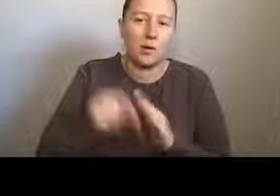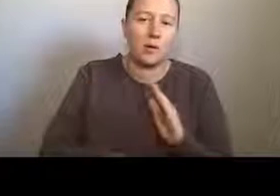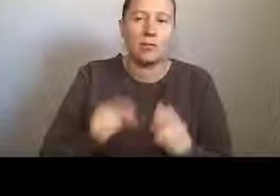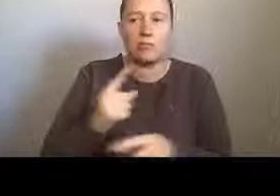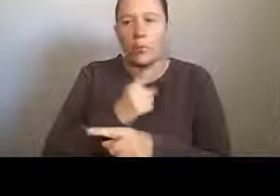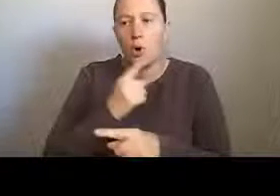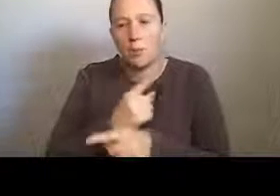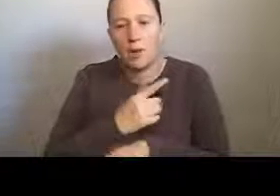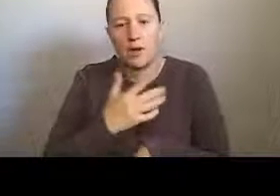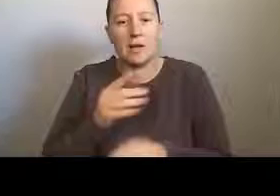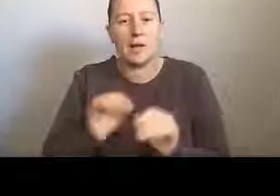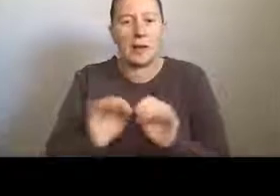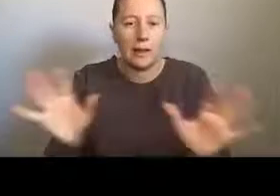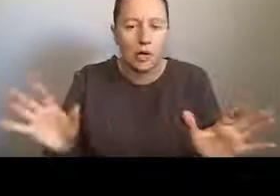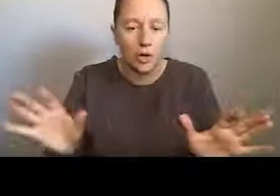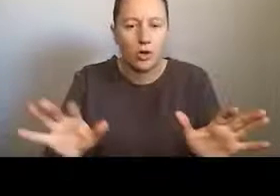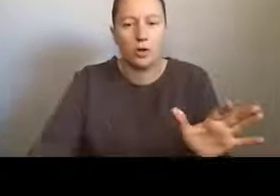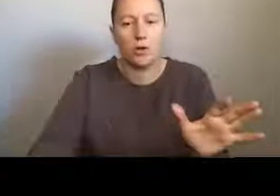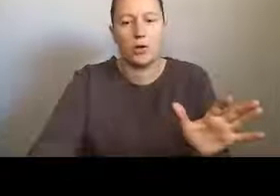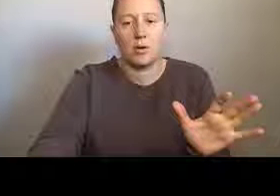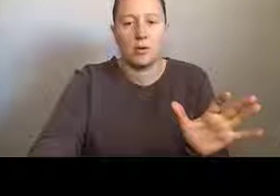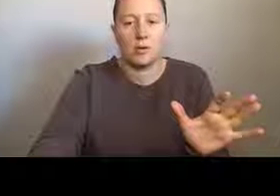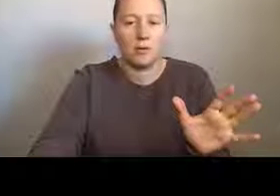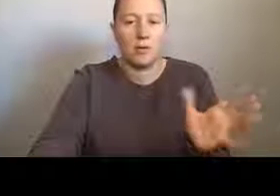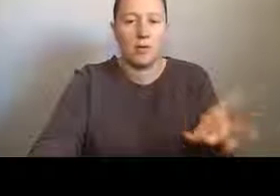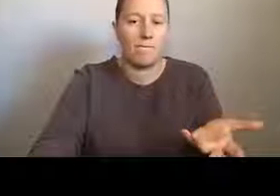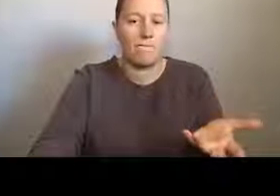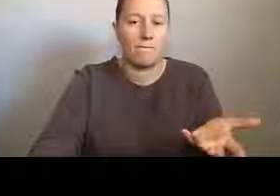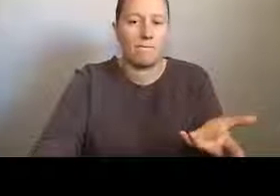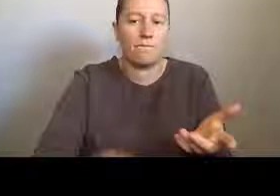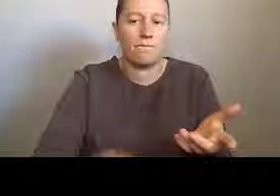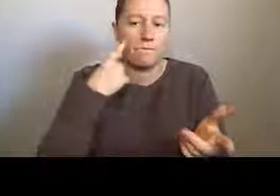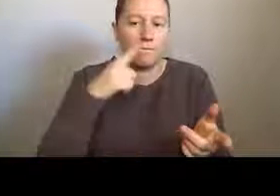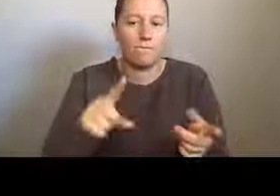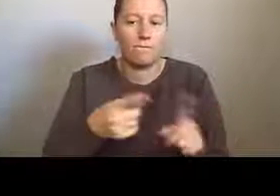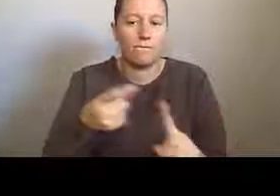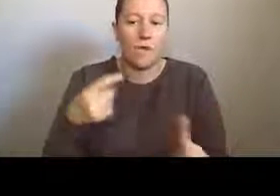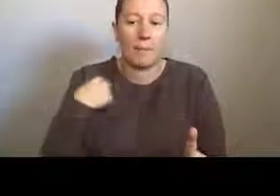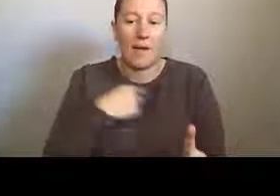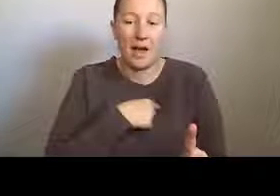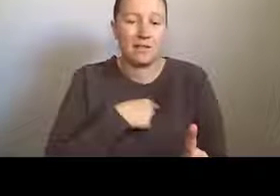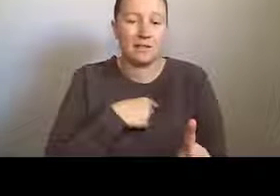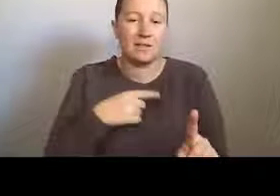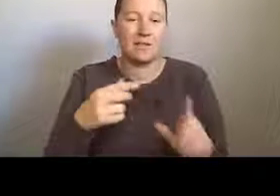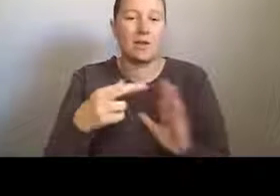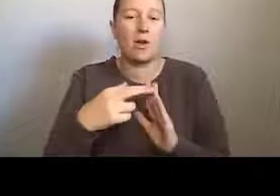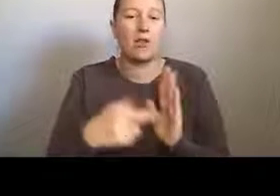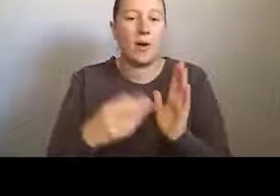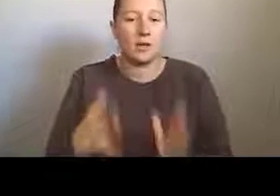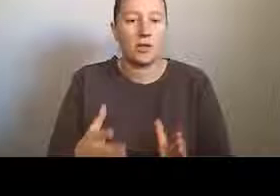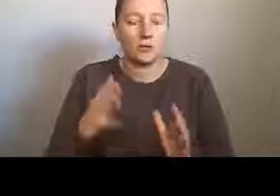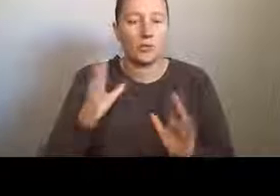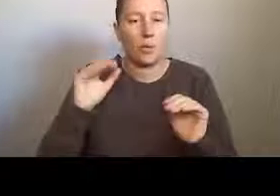and more clearly from us, the regulators. So hopefully that would give you more confidence.